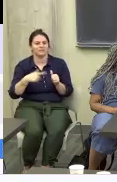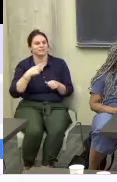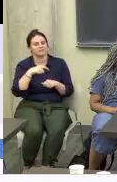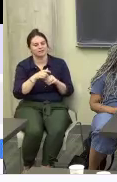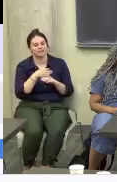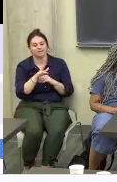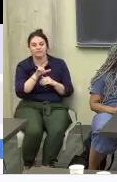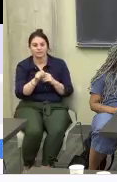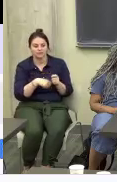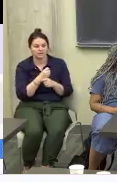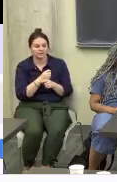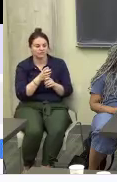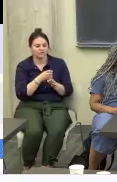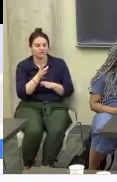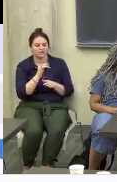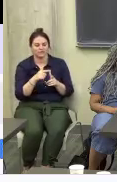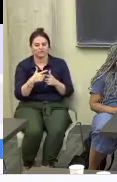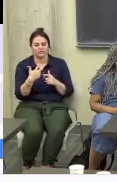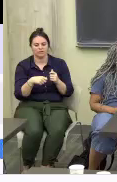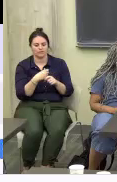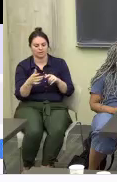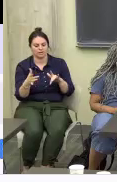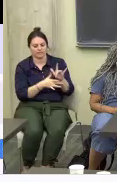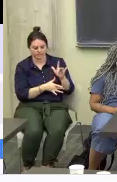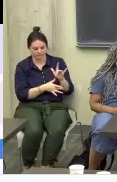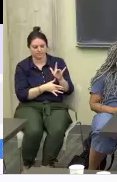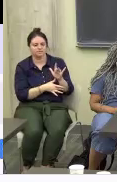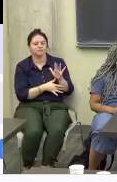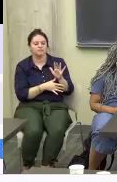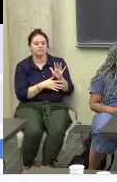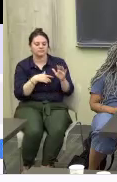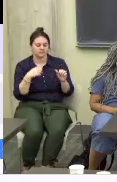then a three-year absence of kind of coming back And I think what I have been really interested